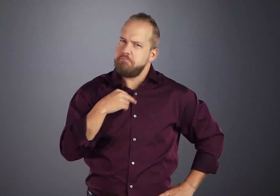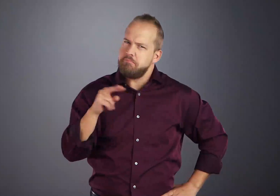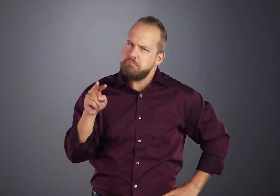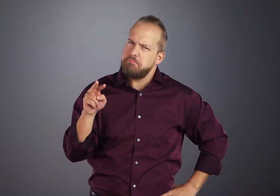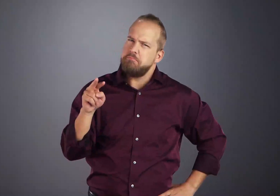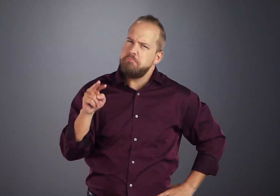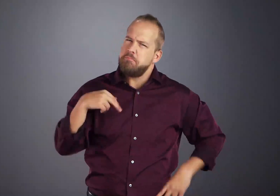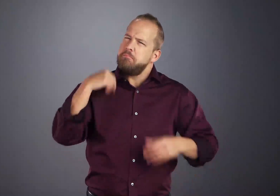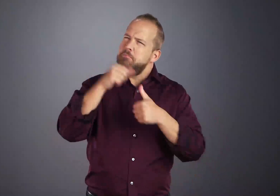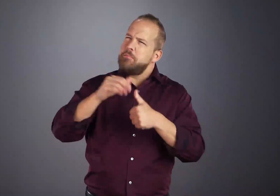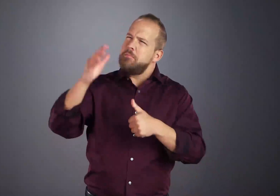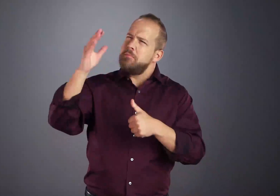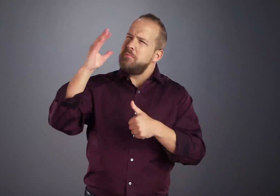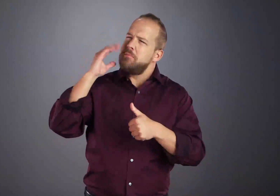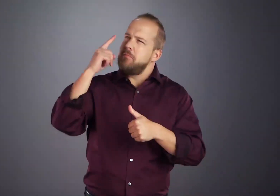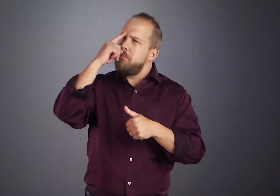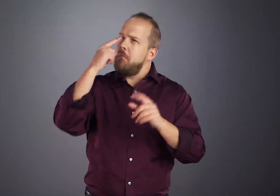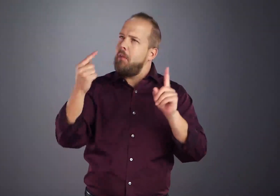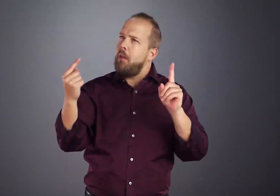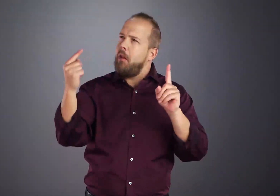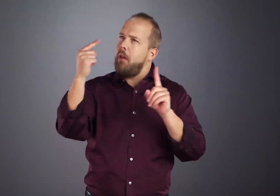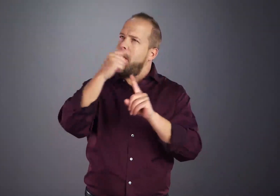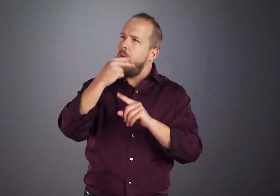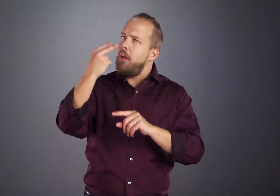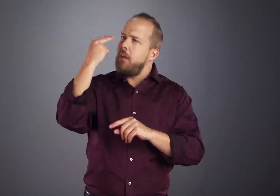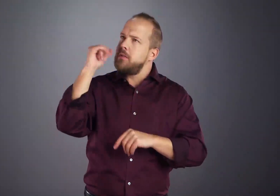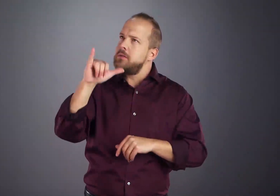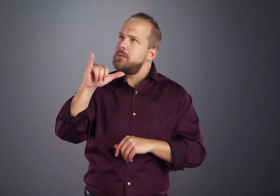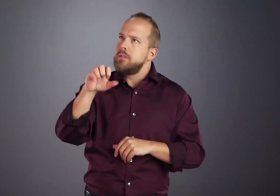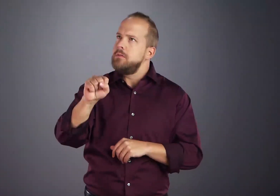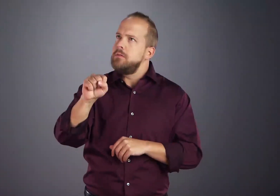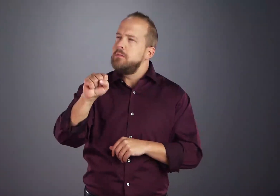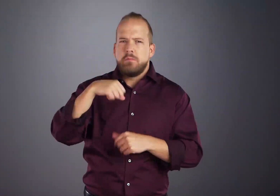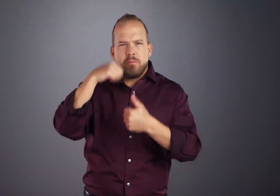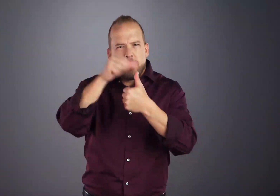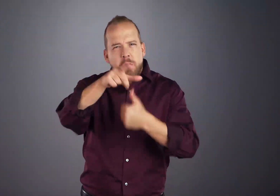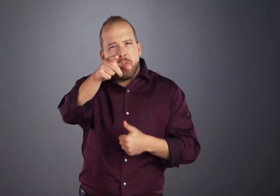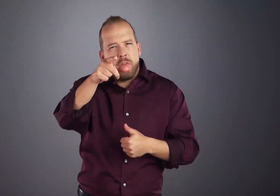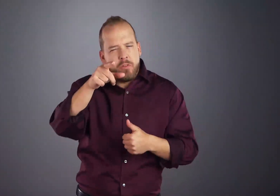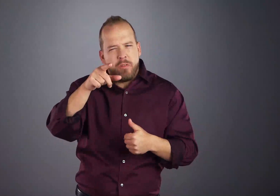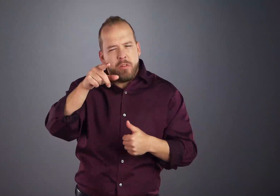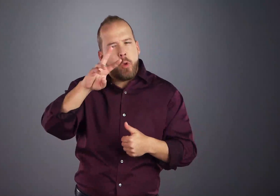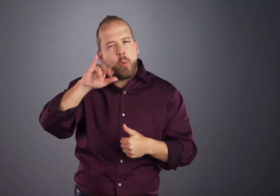That war-time day in old Winchester Cathedral came back again.